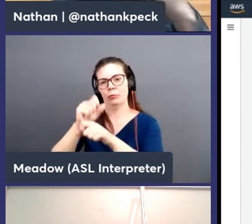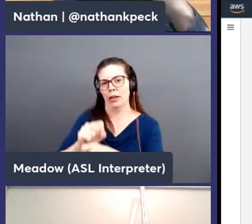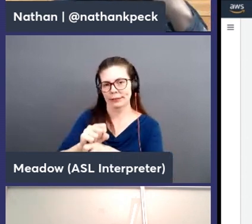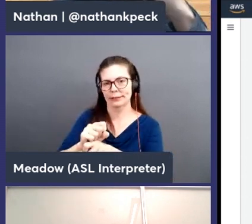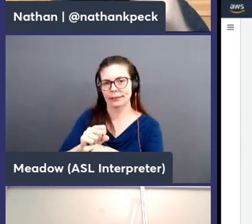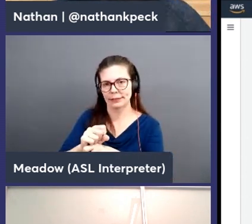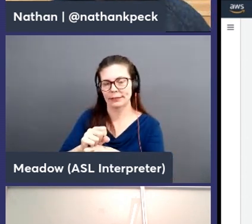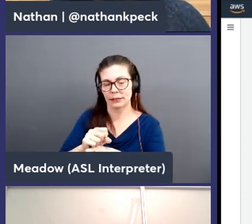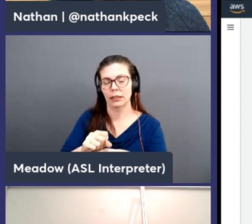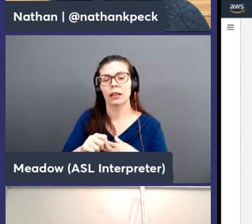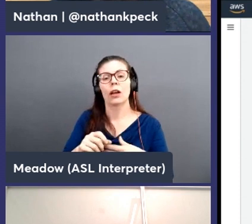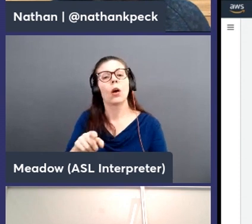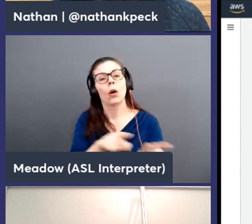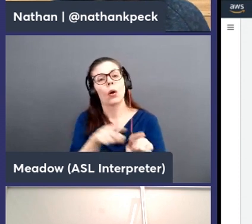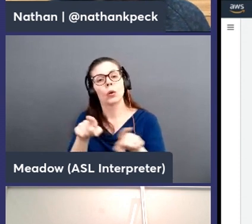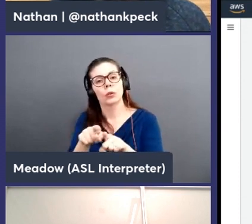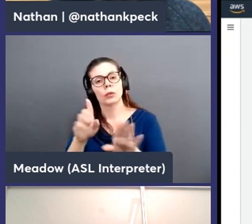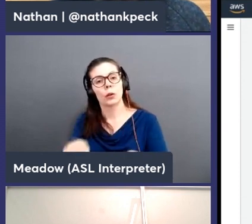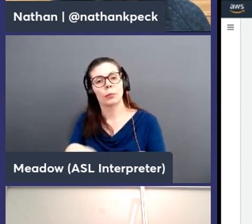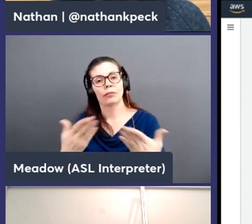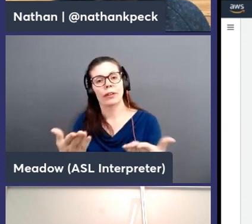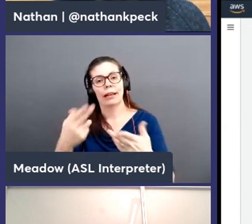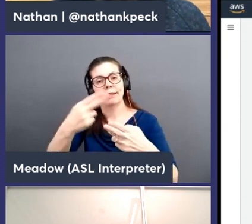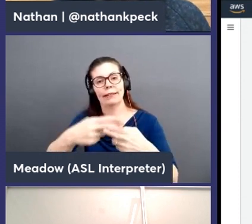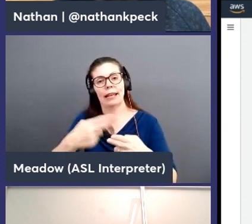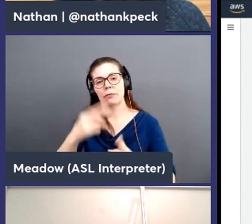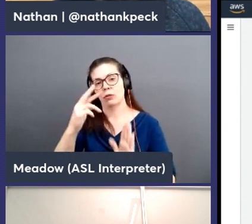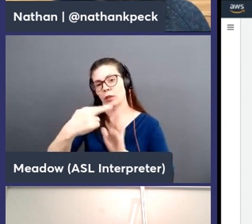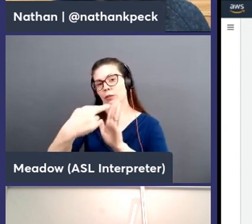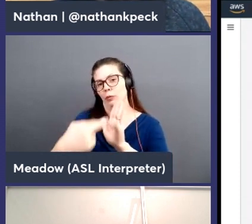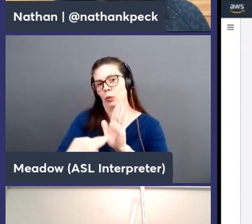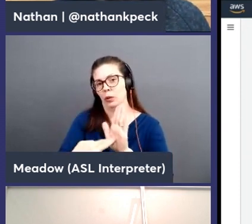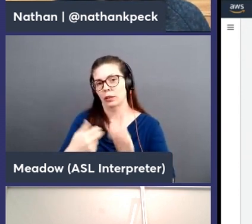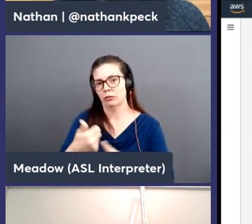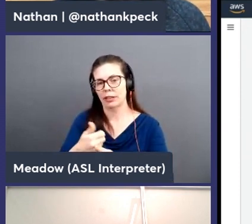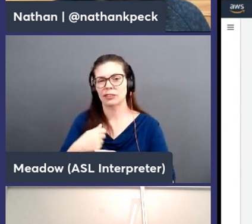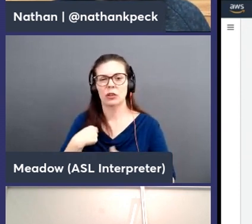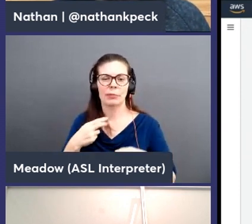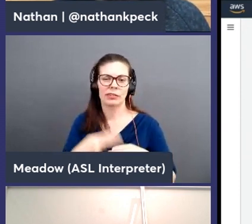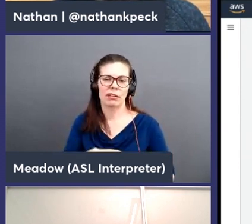You also need to give a name to the rule that you are creating. I'll call it a three backup demo.